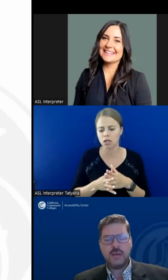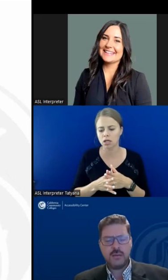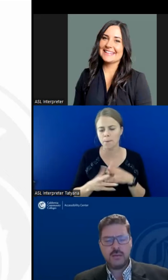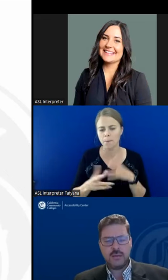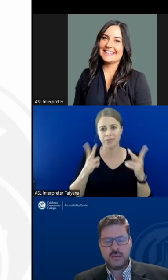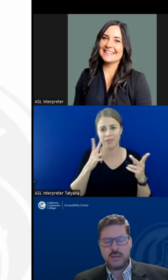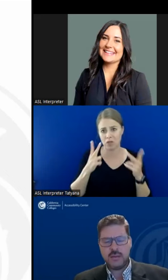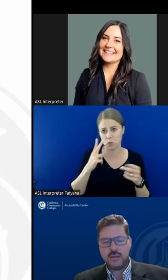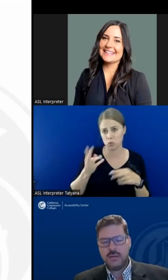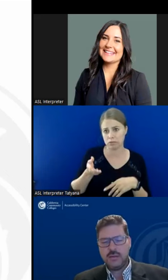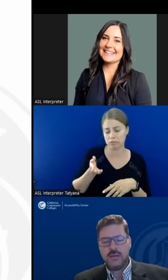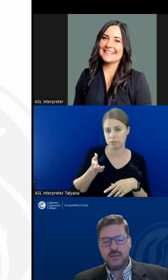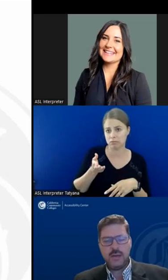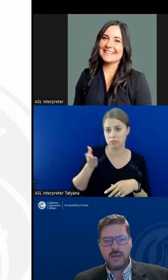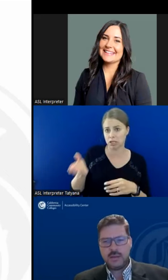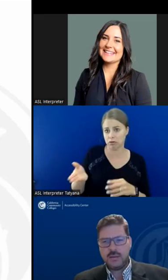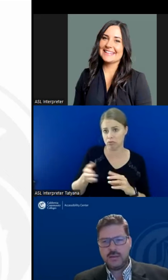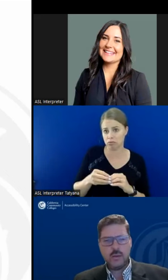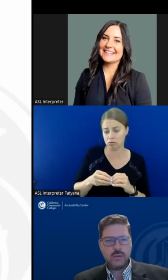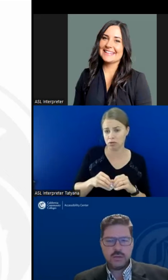and there's lines and rows.